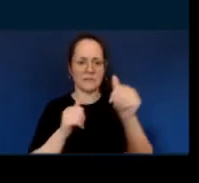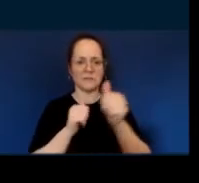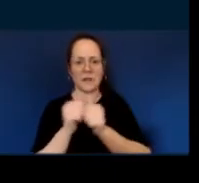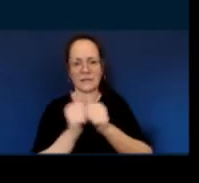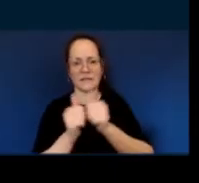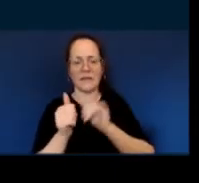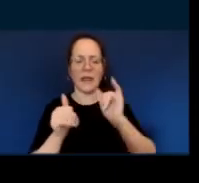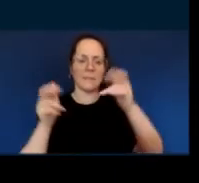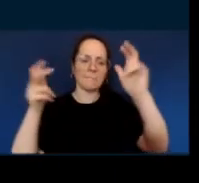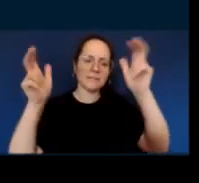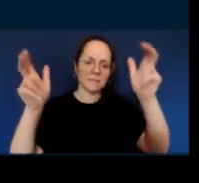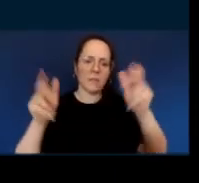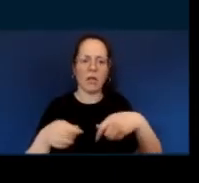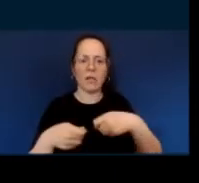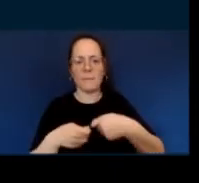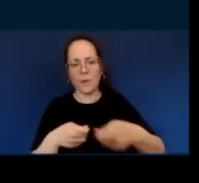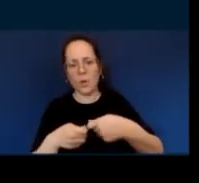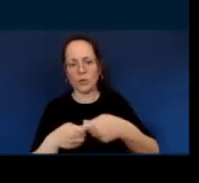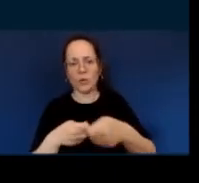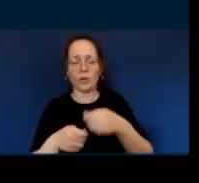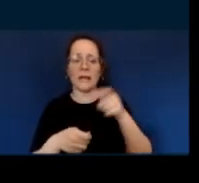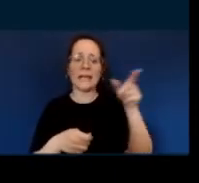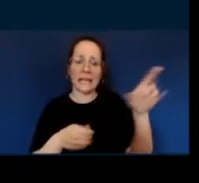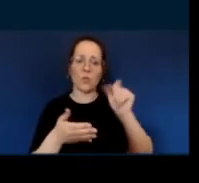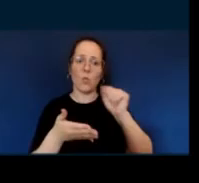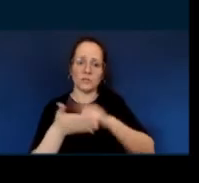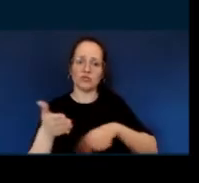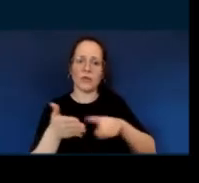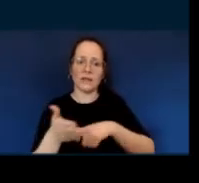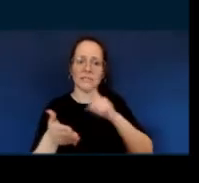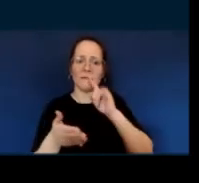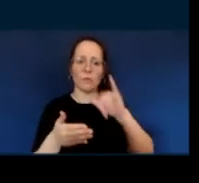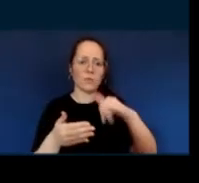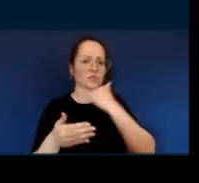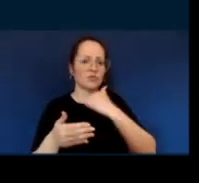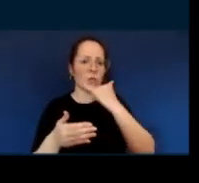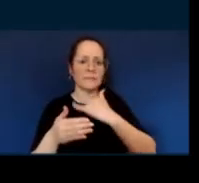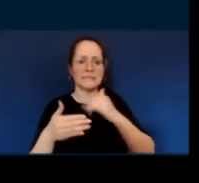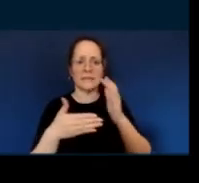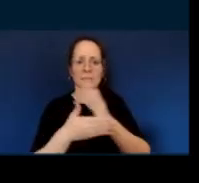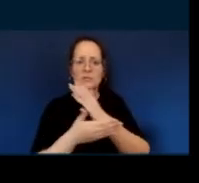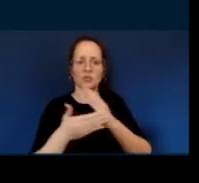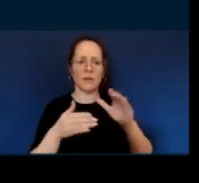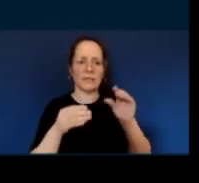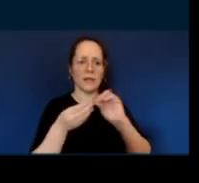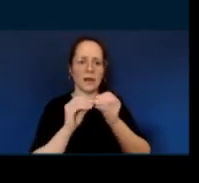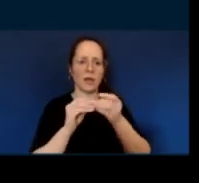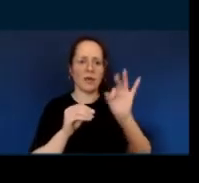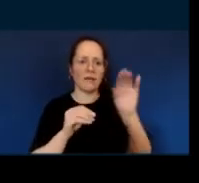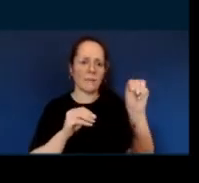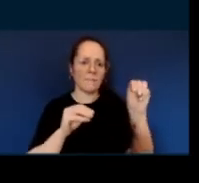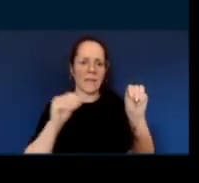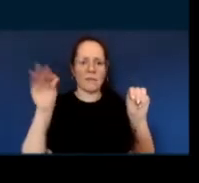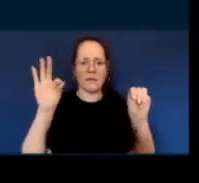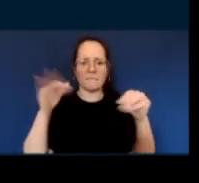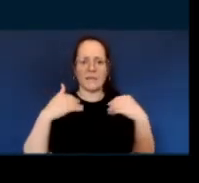BASKETBALL OR POKER HE WAS CRITICIZED BETWEEN THE CHRIS CREPANCY OF MALE AND FEMALE BODIES IN HIS SHOW BUT HE WAS